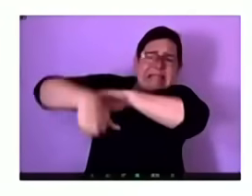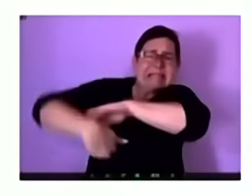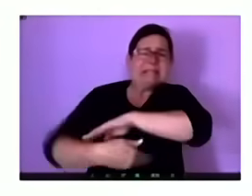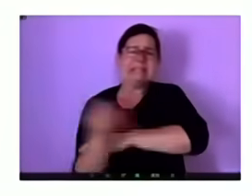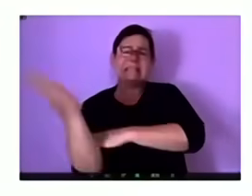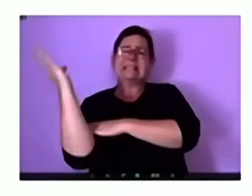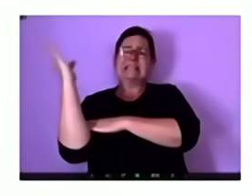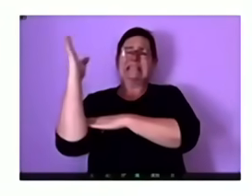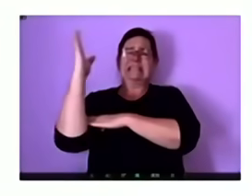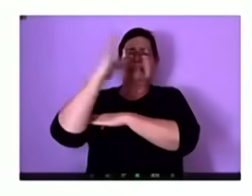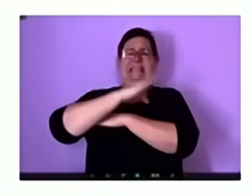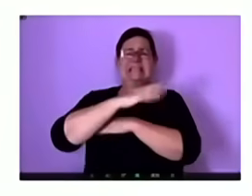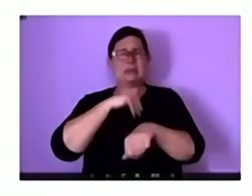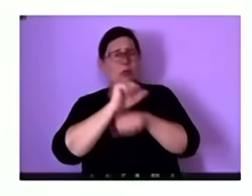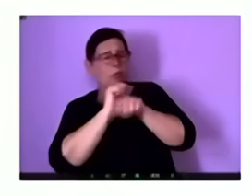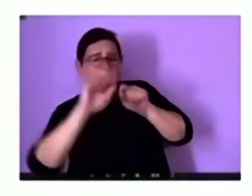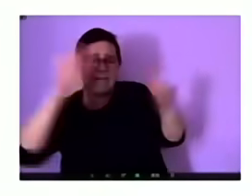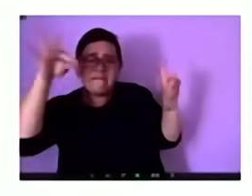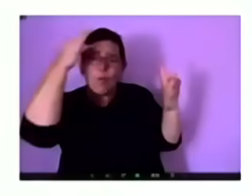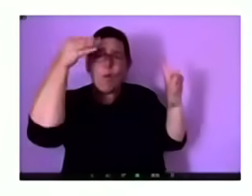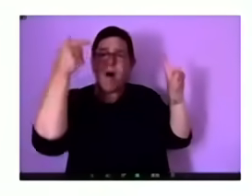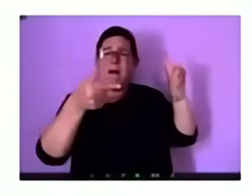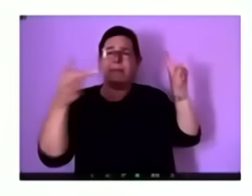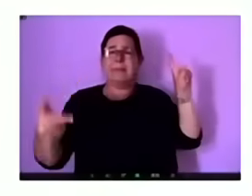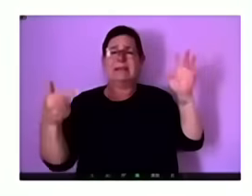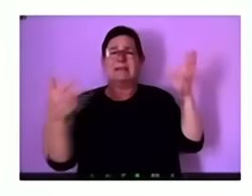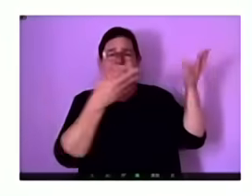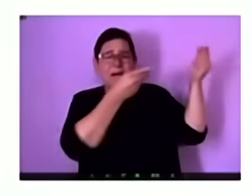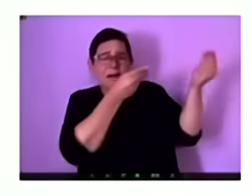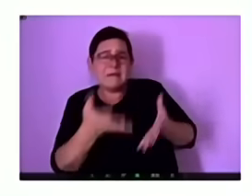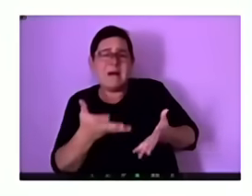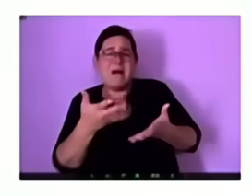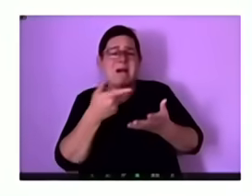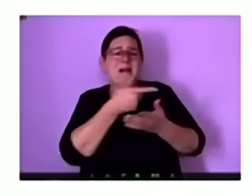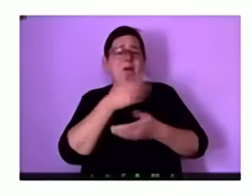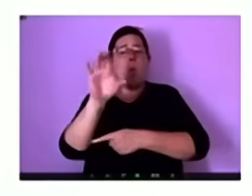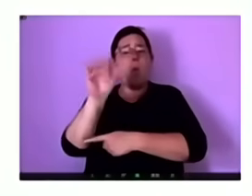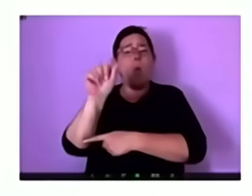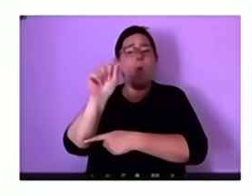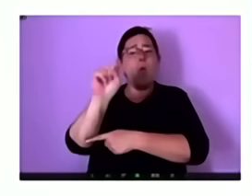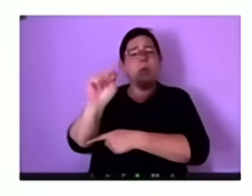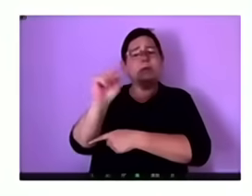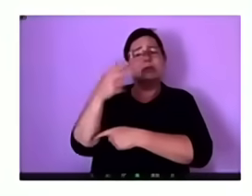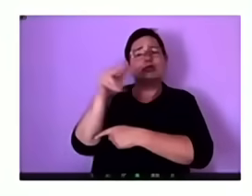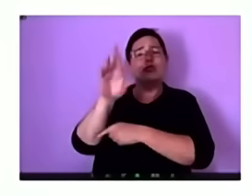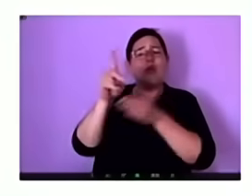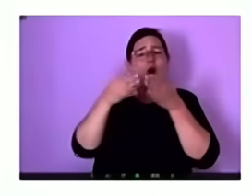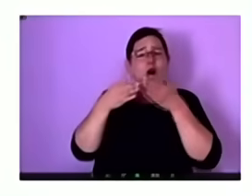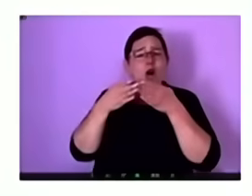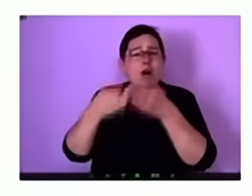AND OTHER SEARCH AND RESCUE CAPABILITIES AS WE TRIED TO MAKE SURE WE KNEW WHERE EVERYONE WAS AT OVERNIGHT AND INTO THIS